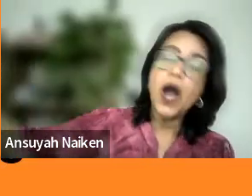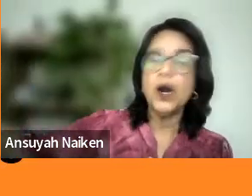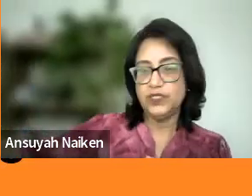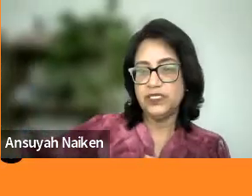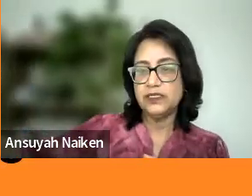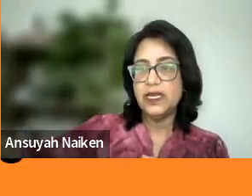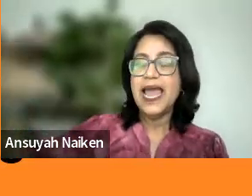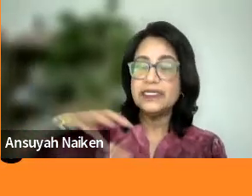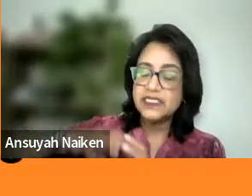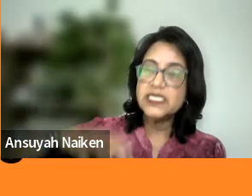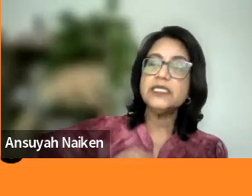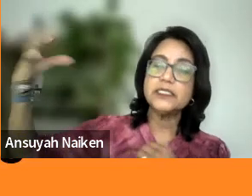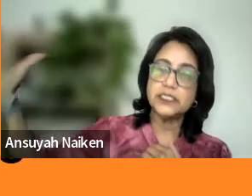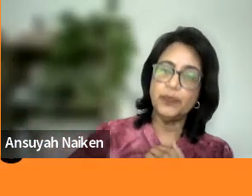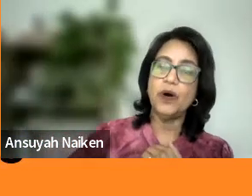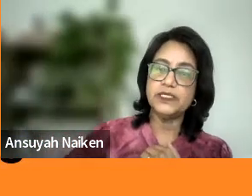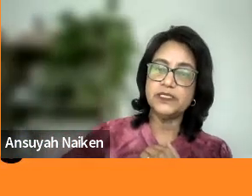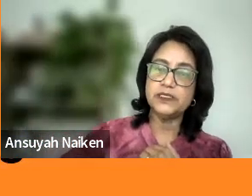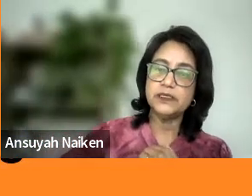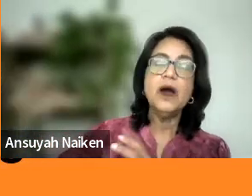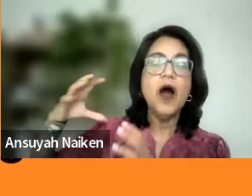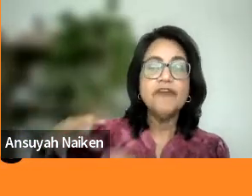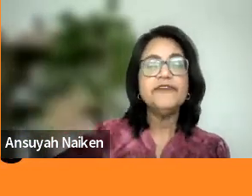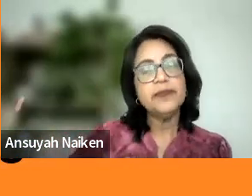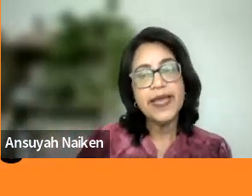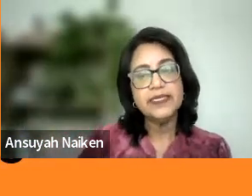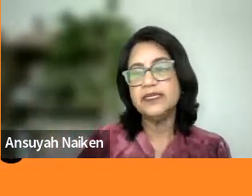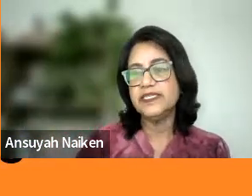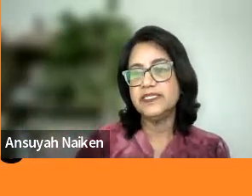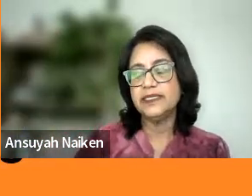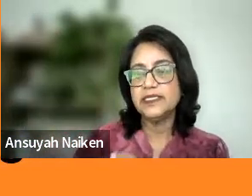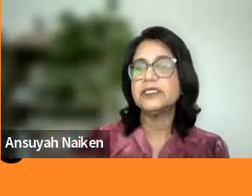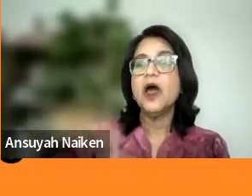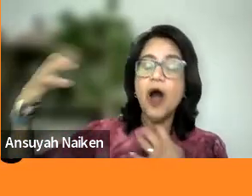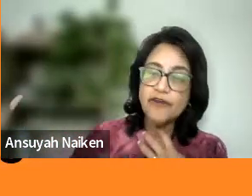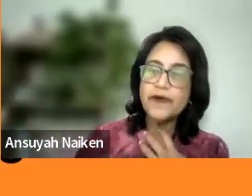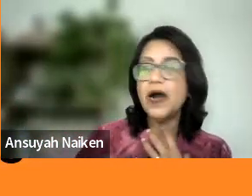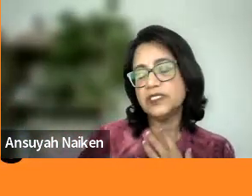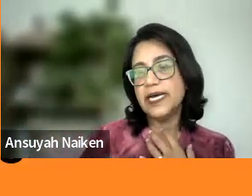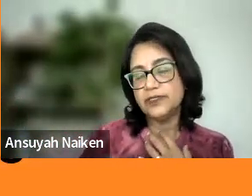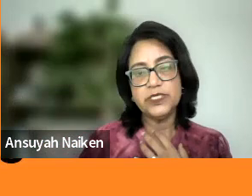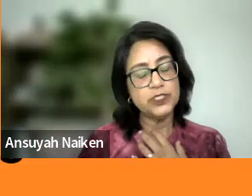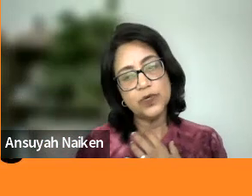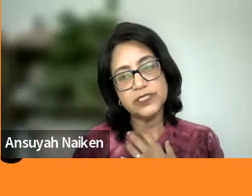We will provide for whatever that individual needs. And so we may not go out and seek the report.